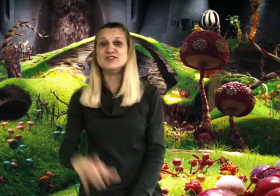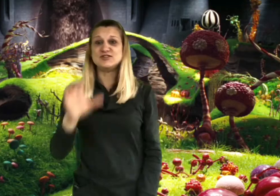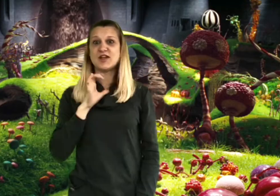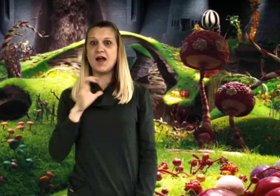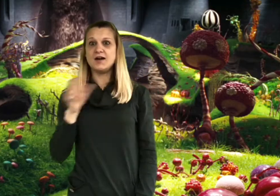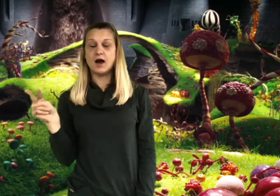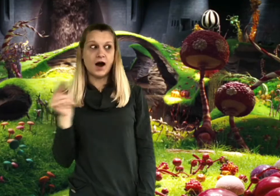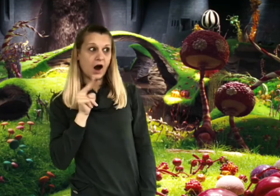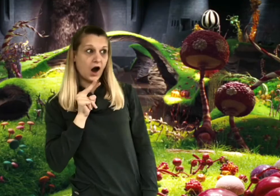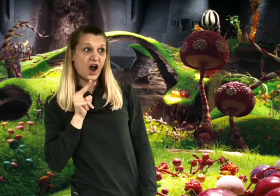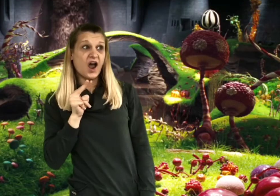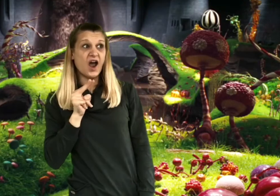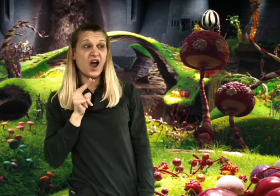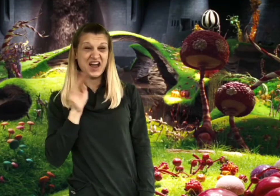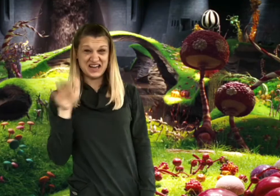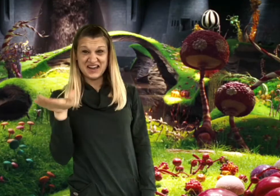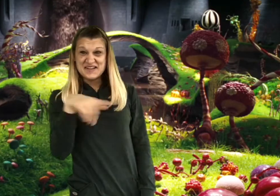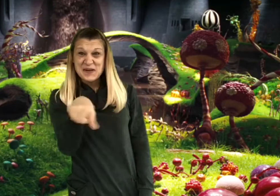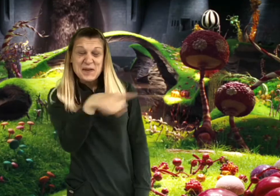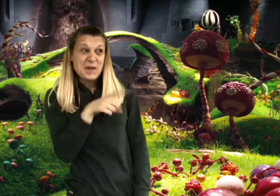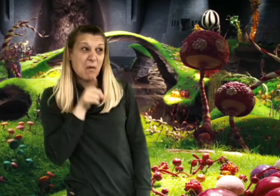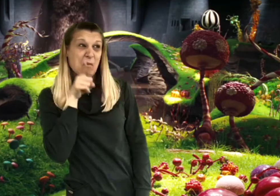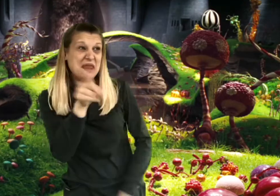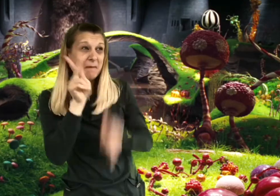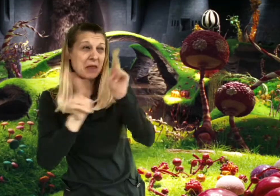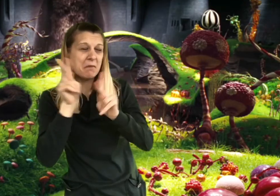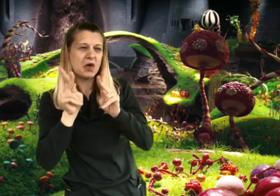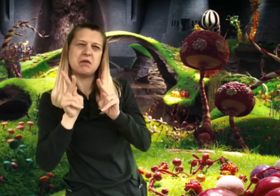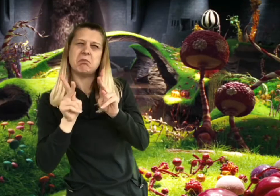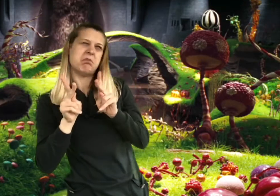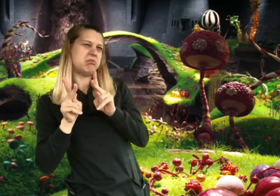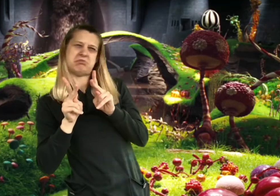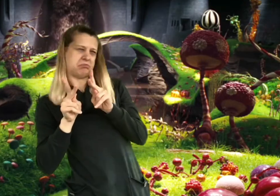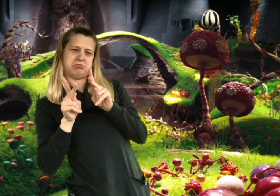"But they can’t be real people," Charlie said.